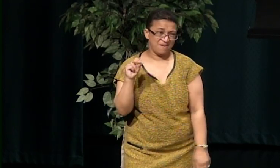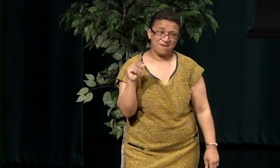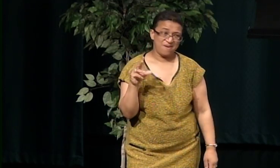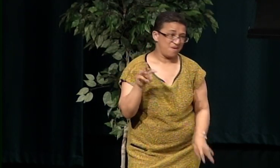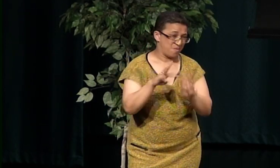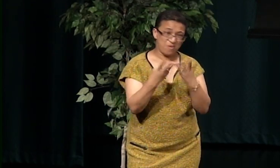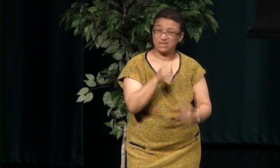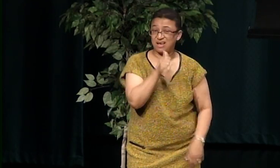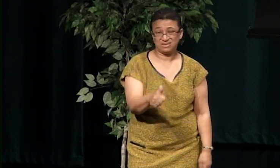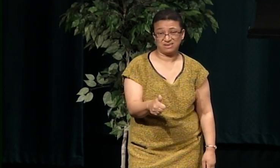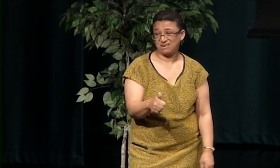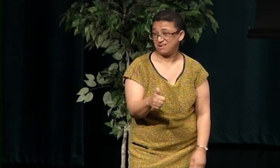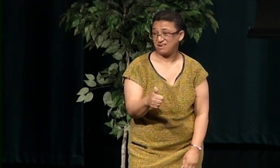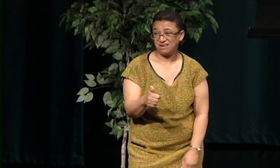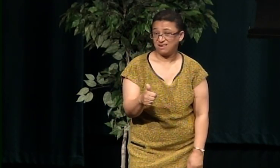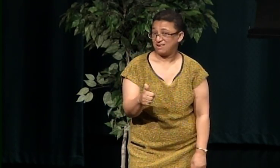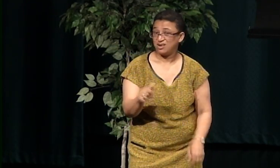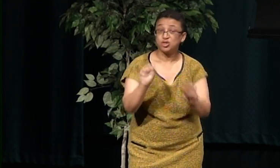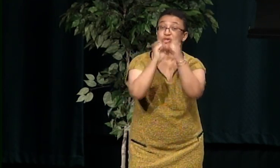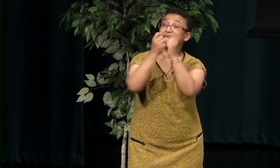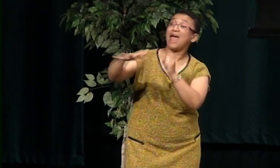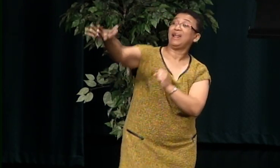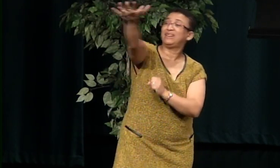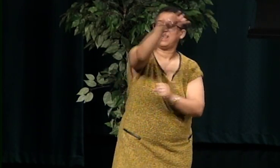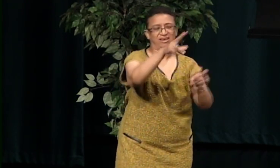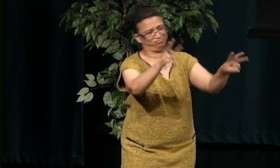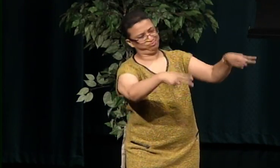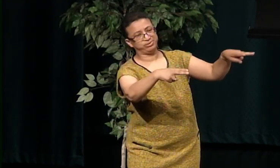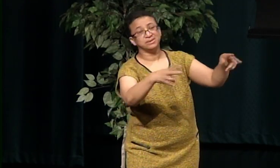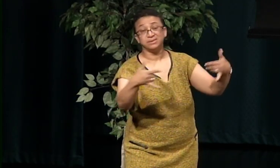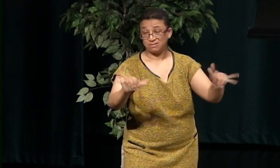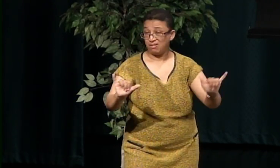They do not see sign language as equal to spoken language yet.